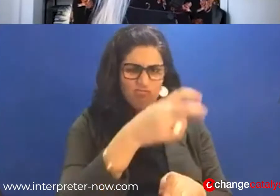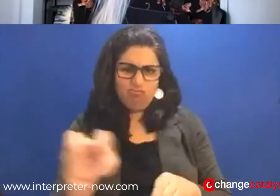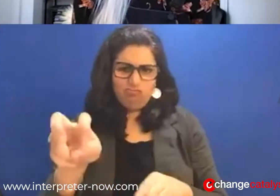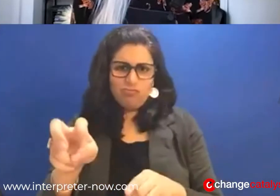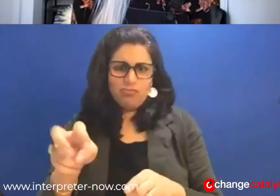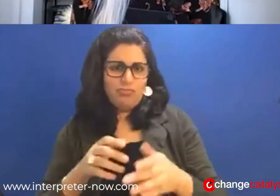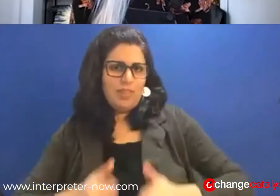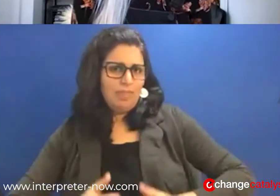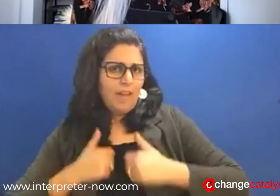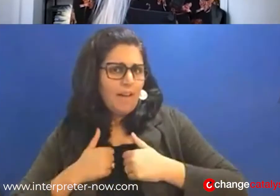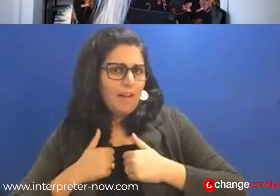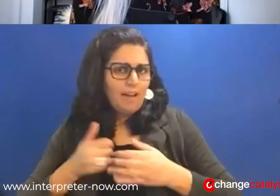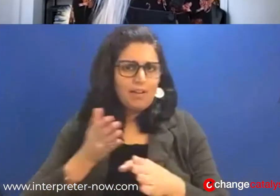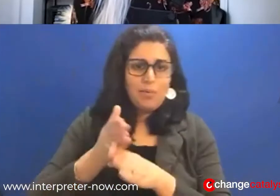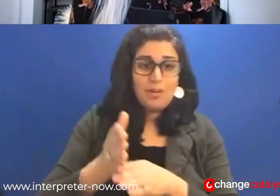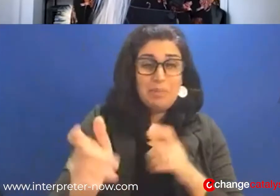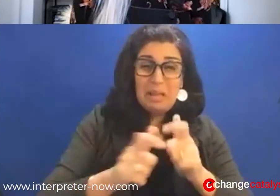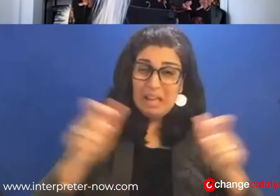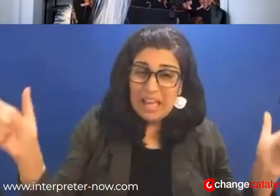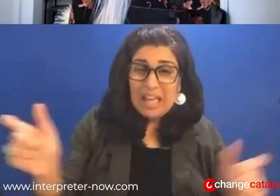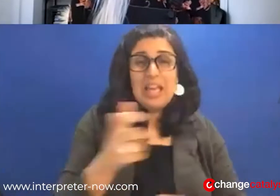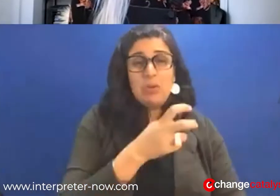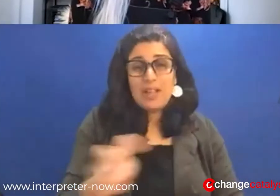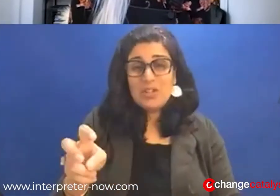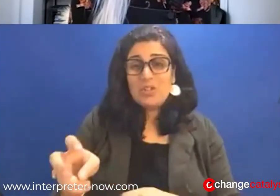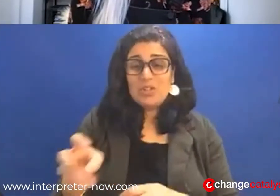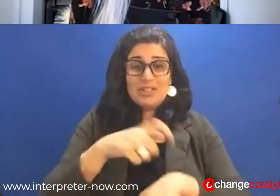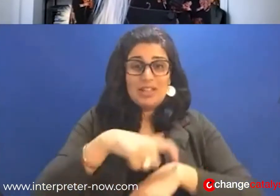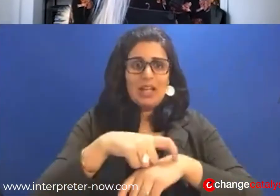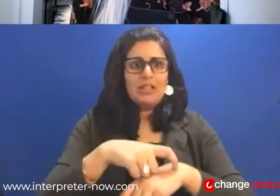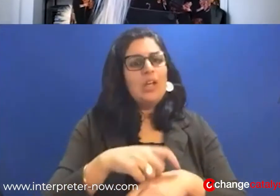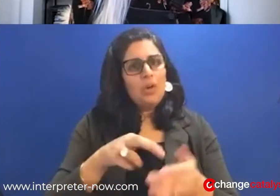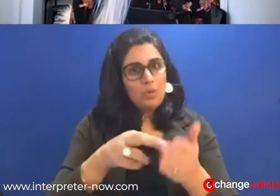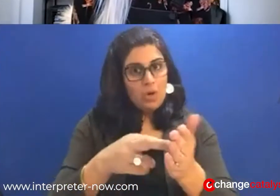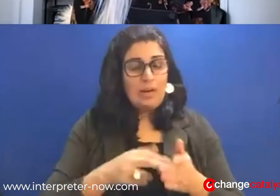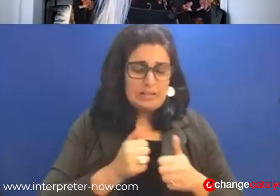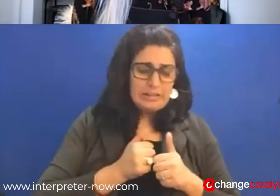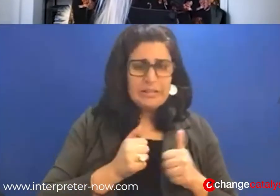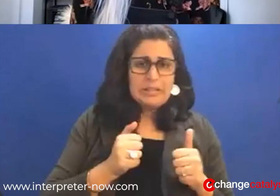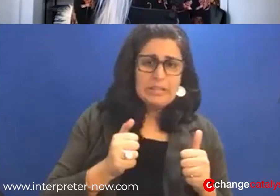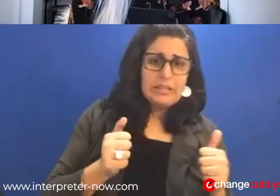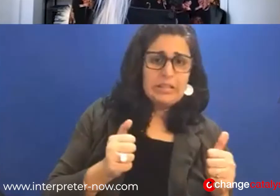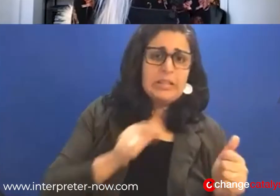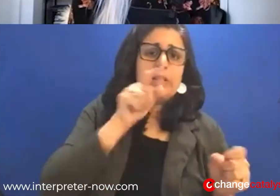moments, so it requires being vulnerable and requires some real authenticity to really